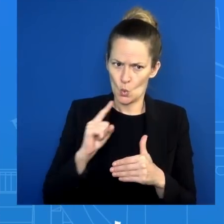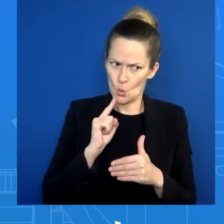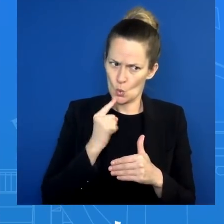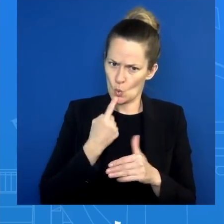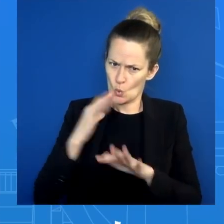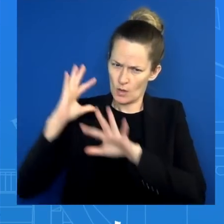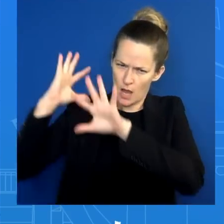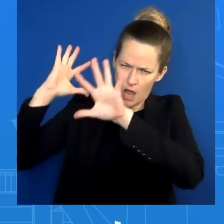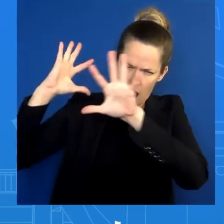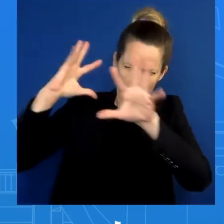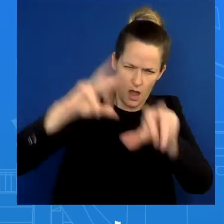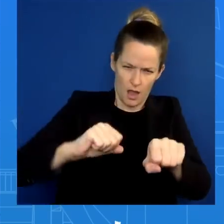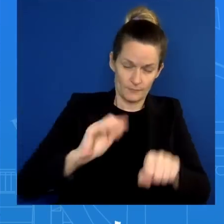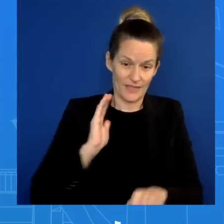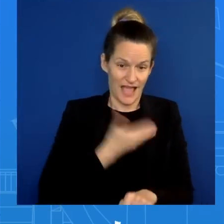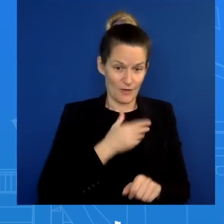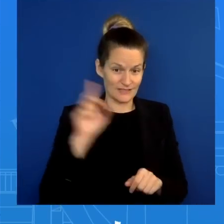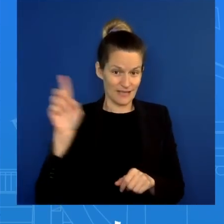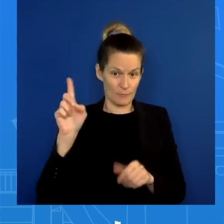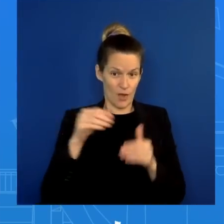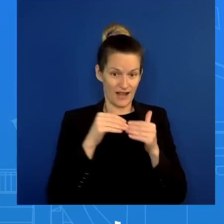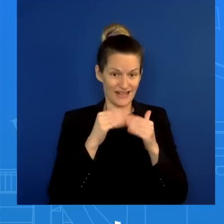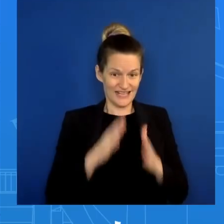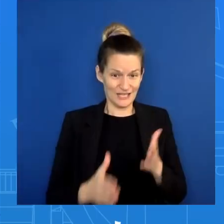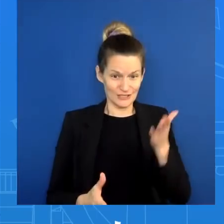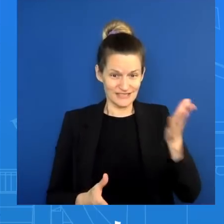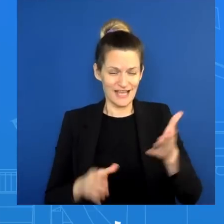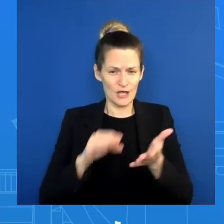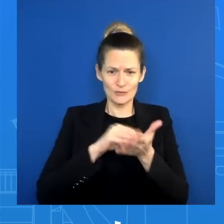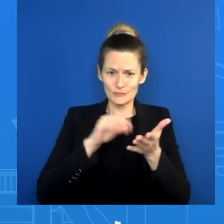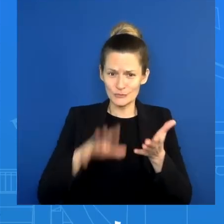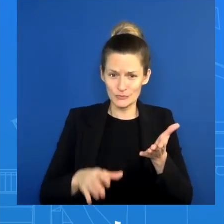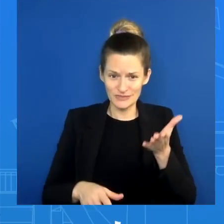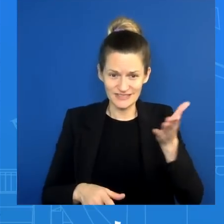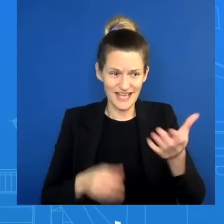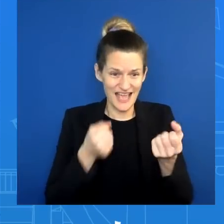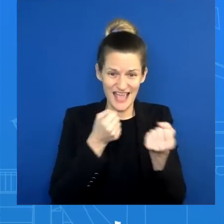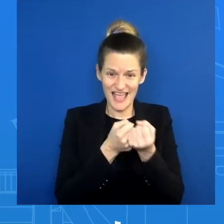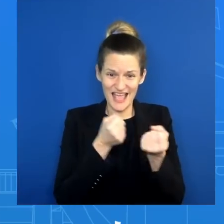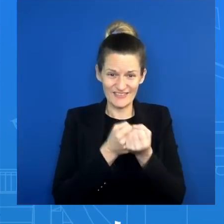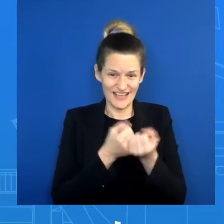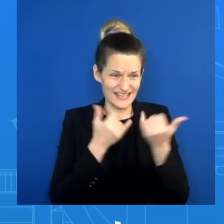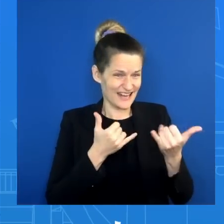The Biden-Harris administration finds this unacceptable and condemns these actions.